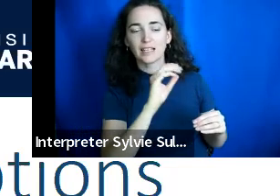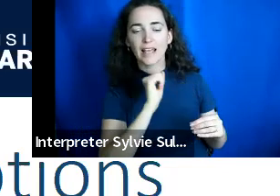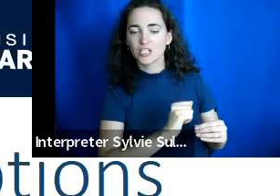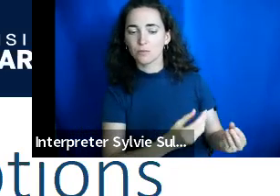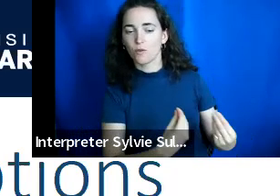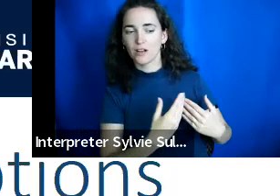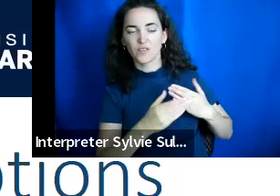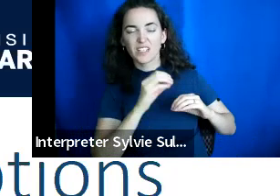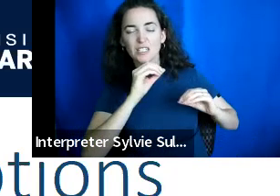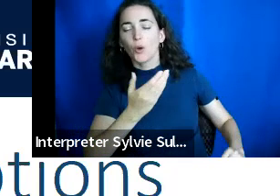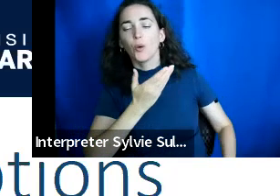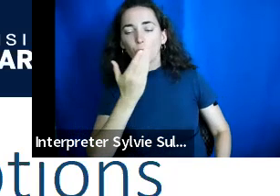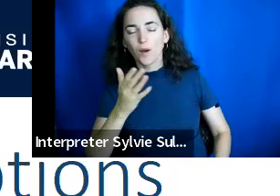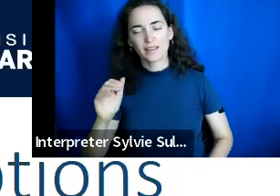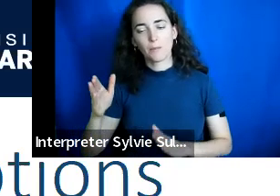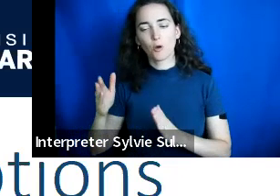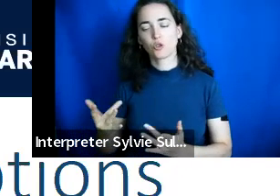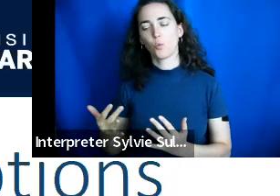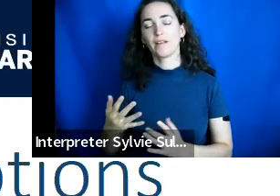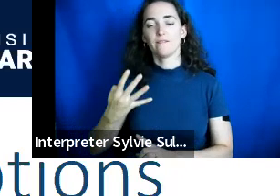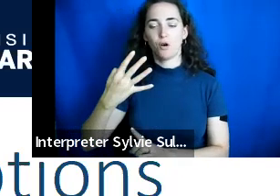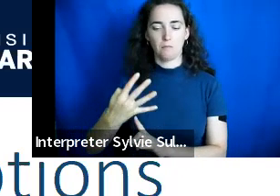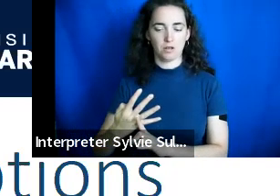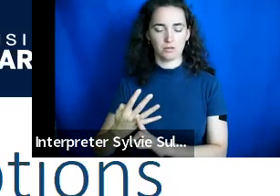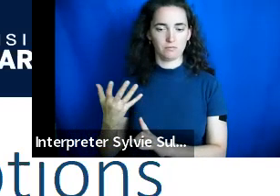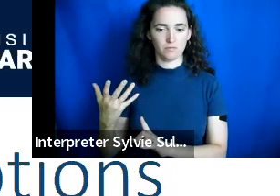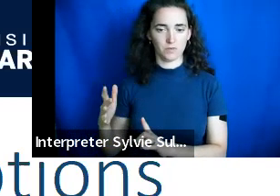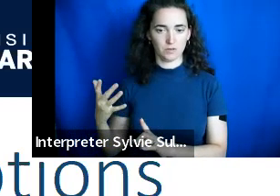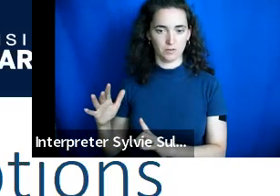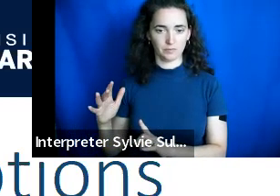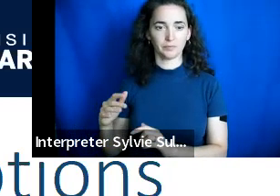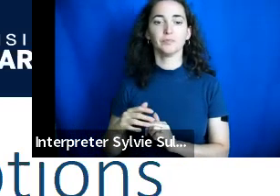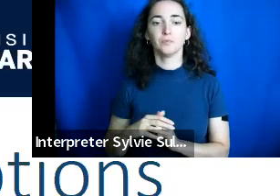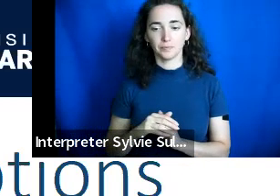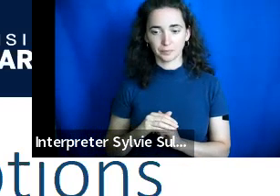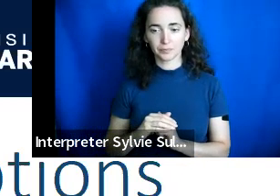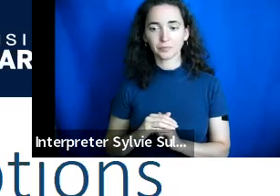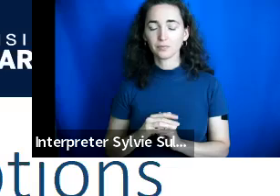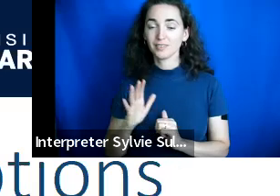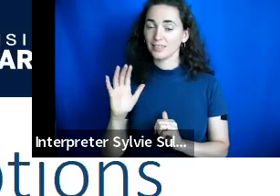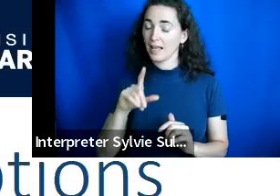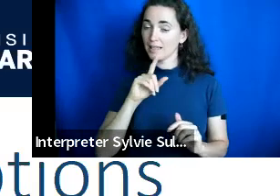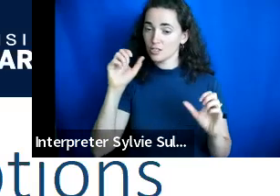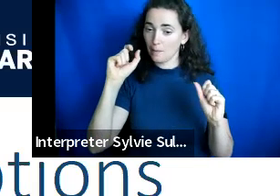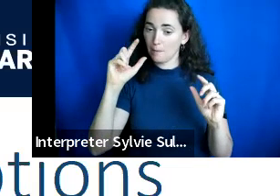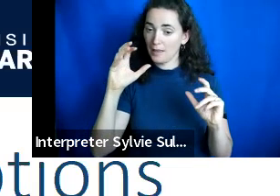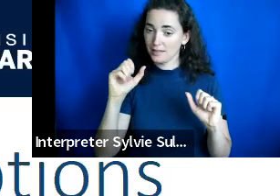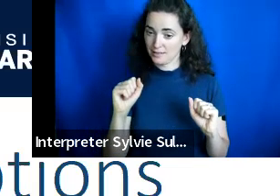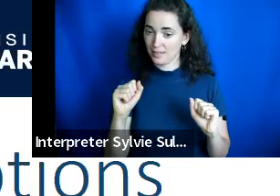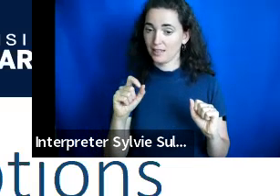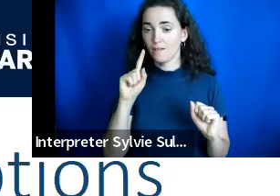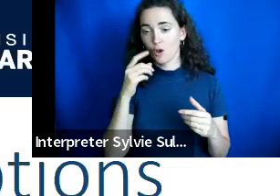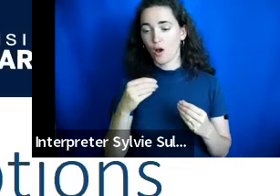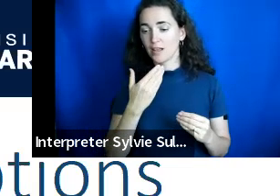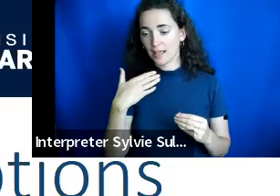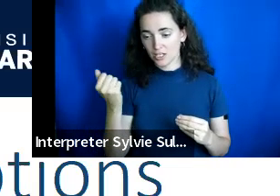That person has only a 4 month. Wait for services which is amazing for office of aging and adult services.